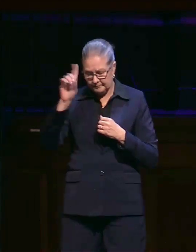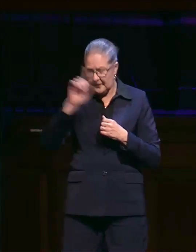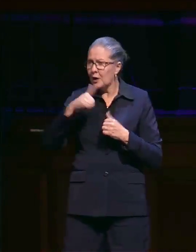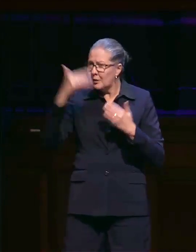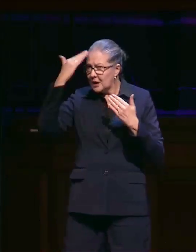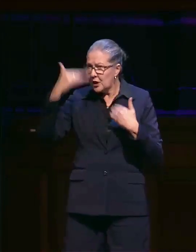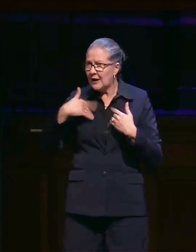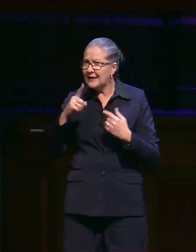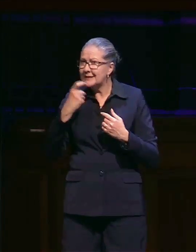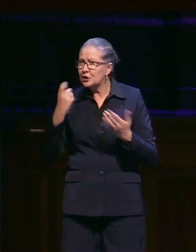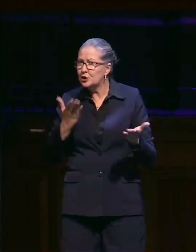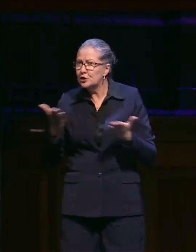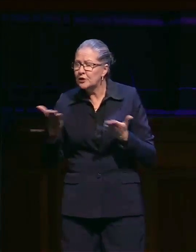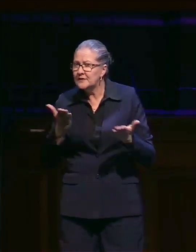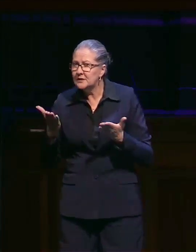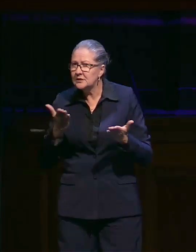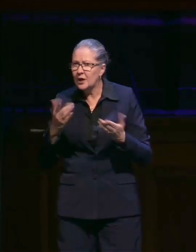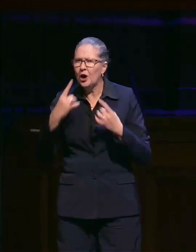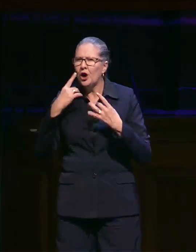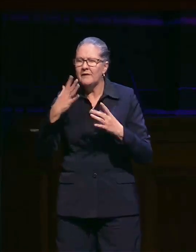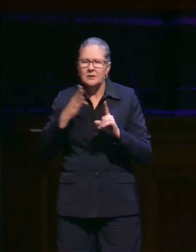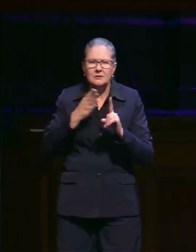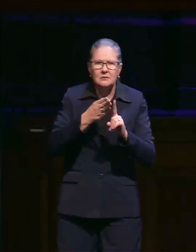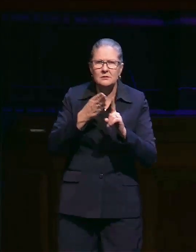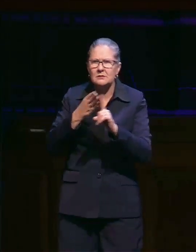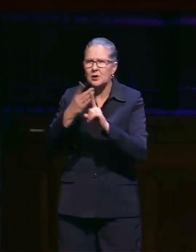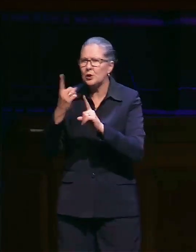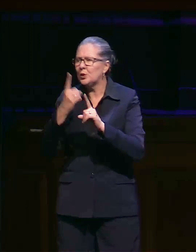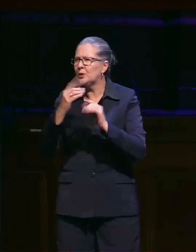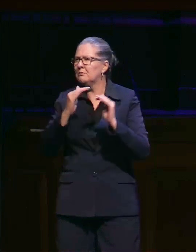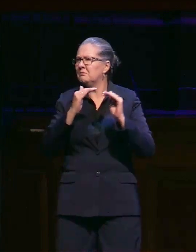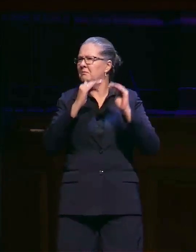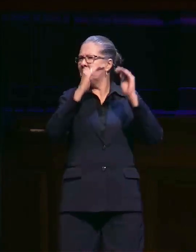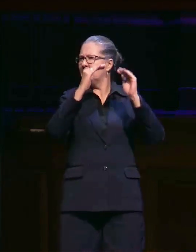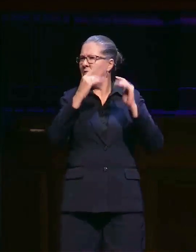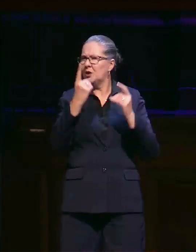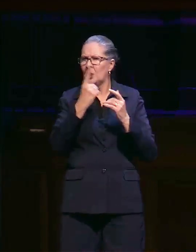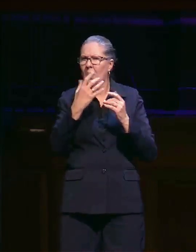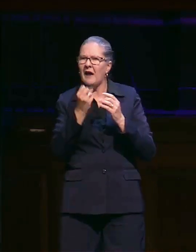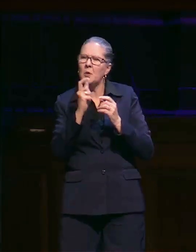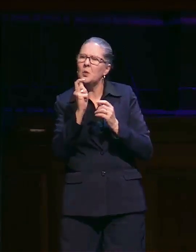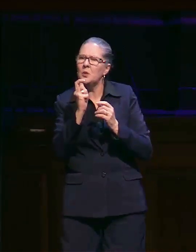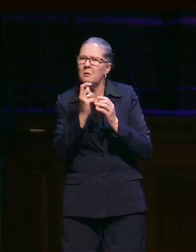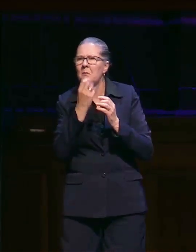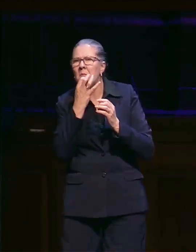and addiction services are often orientated to those with the highest needs people with emerging issues or mild to moderate mental health or